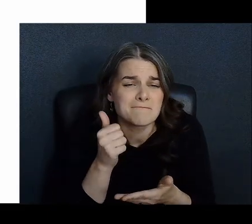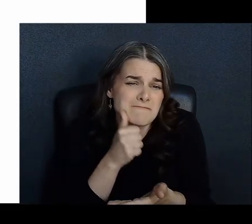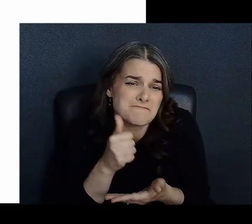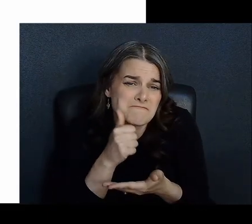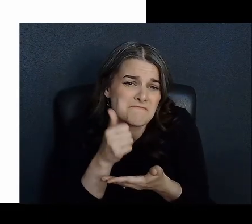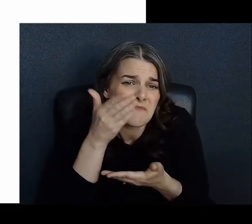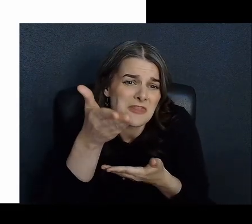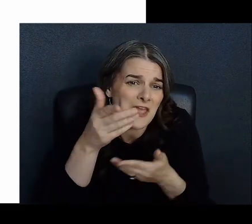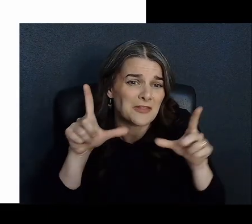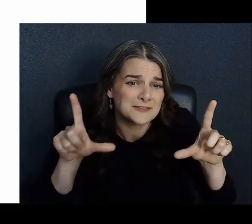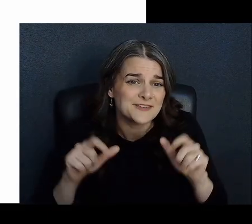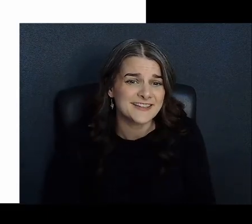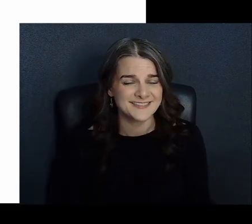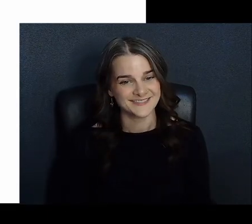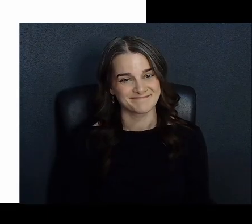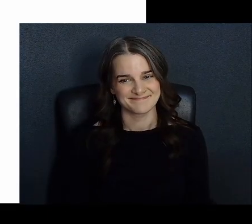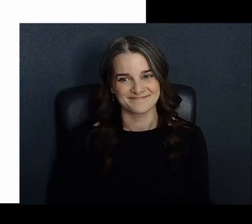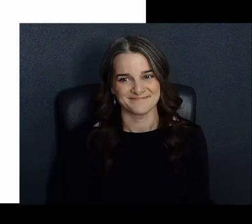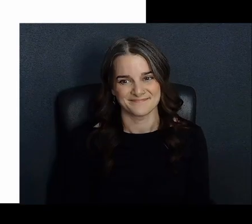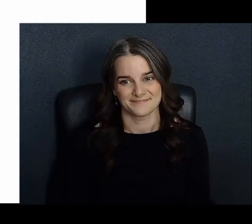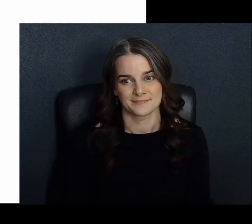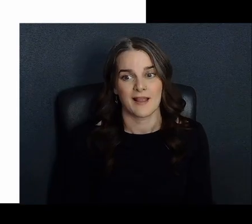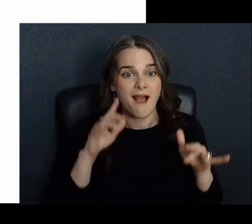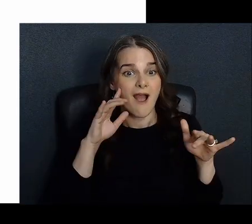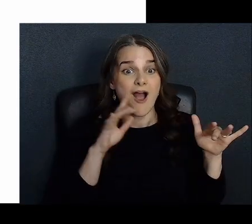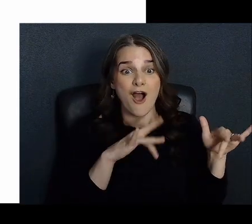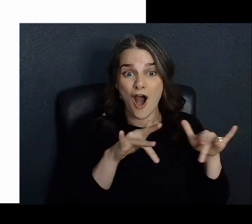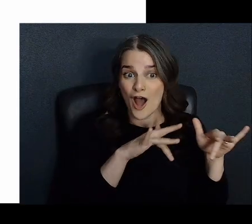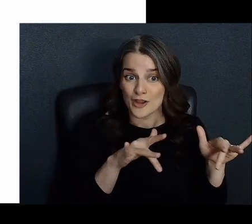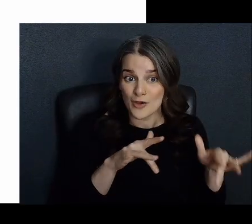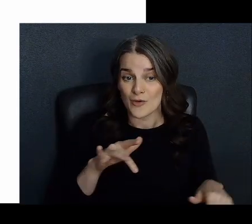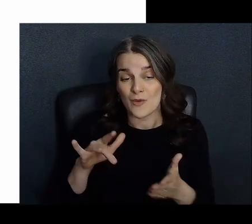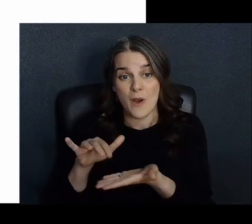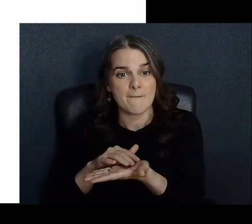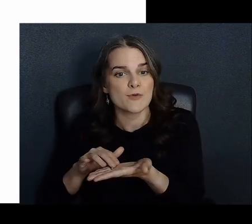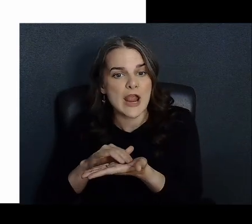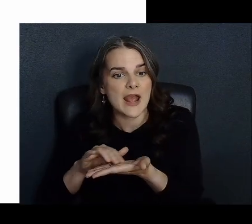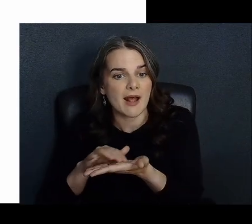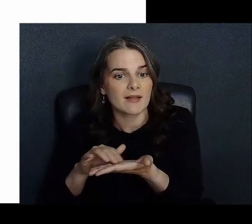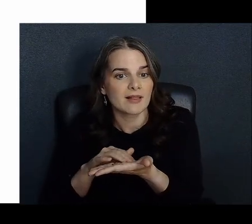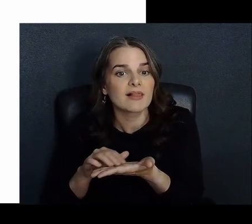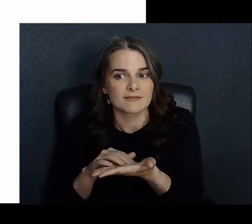And audio and Braille technology for reading. Sometimes it's just better to listen to something, especially if you're listening for something